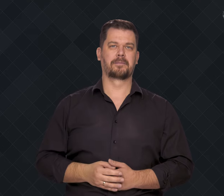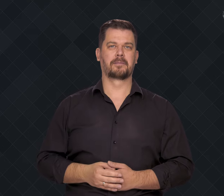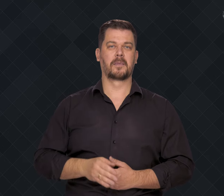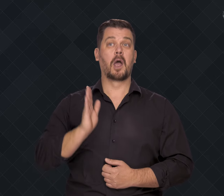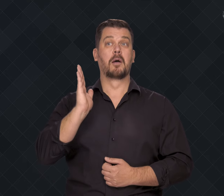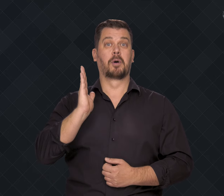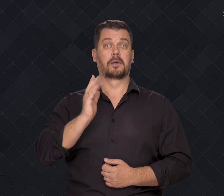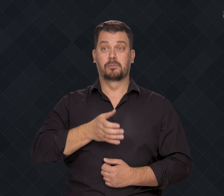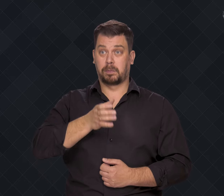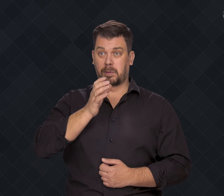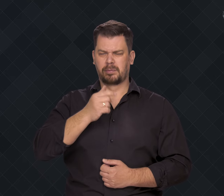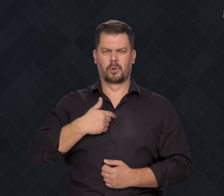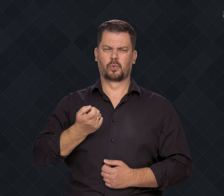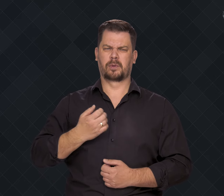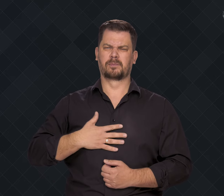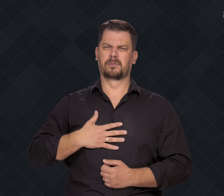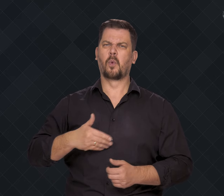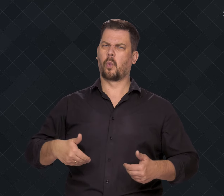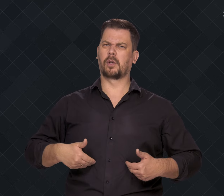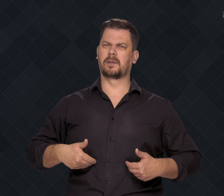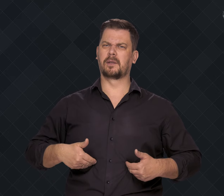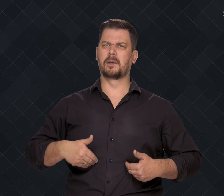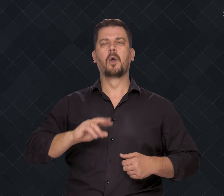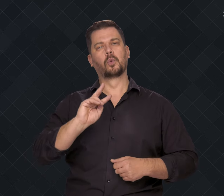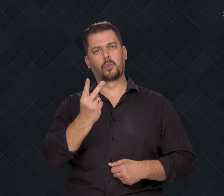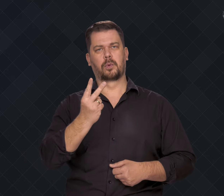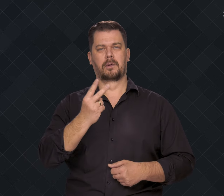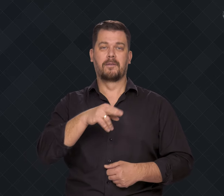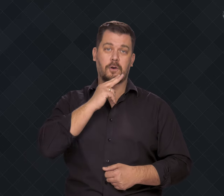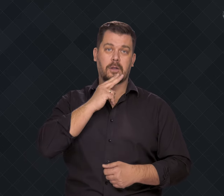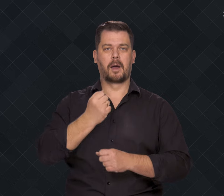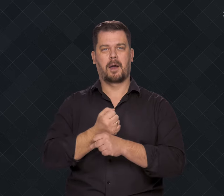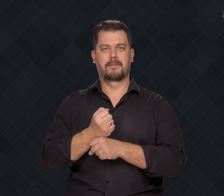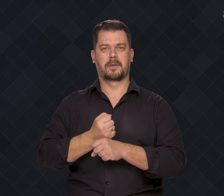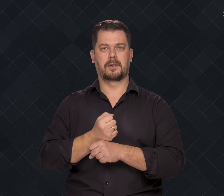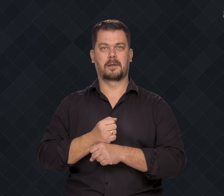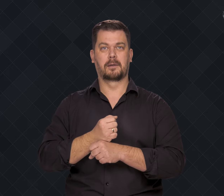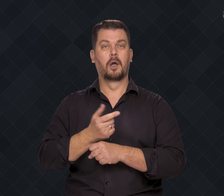Then, when they feel a slight hunger, they drink water or coffee again.